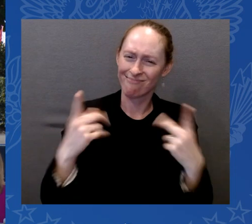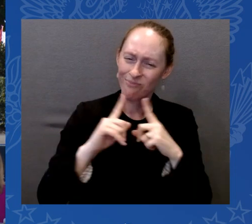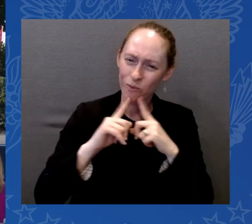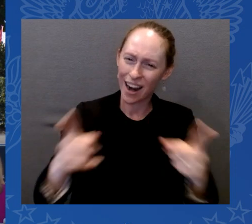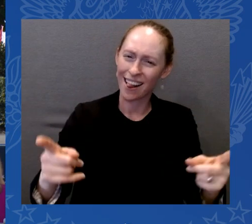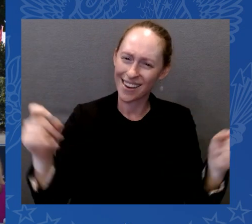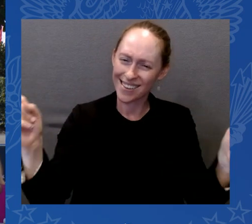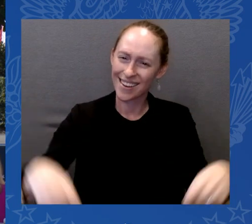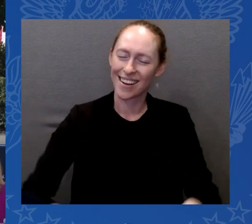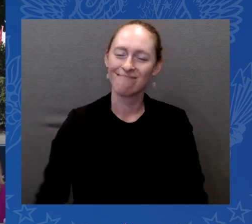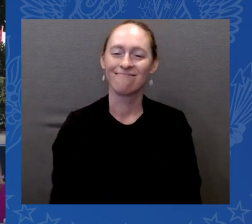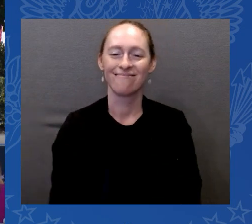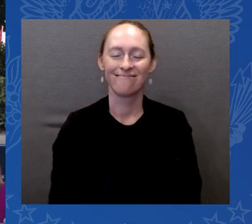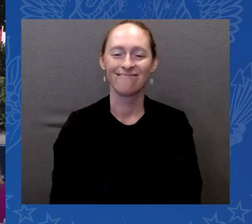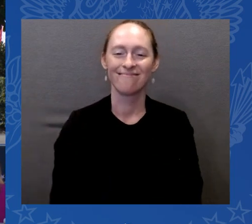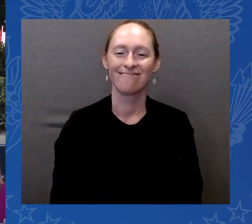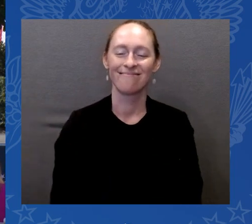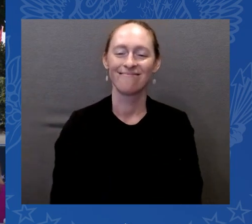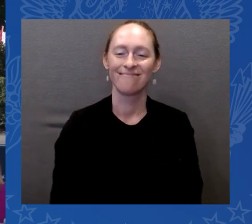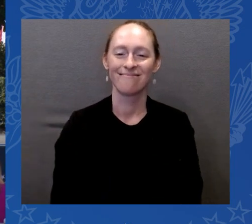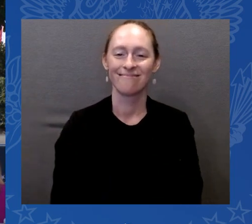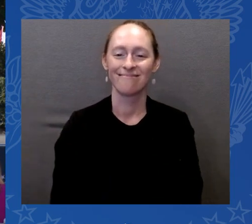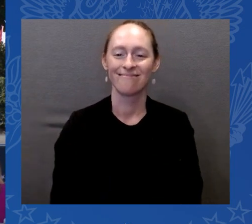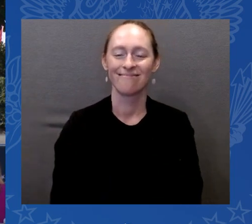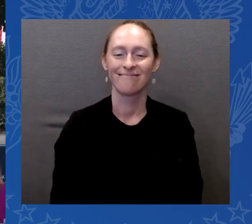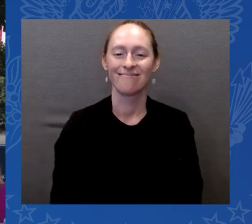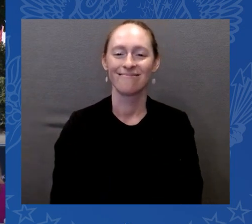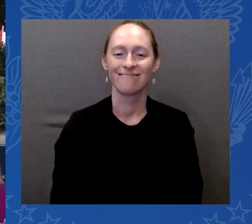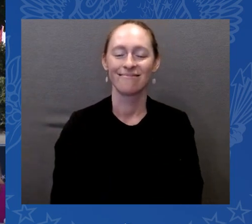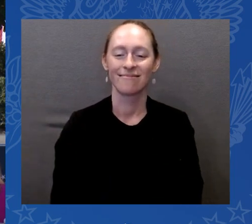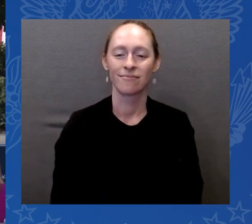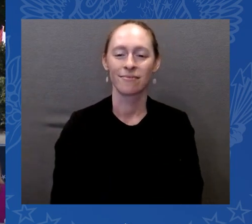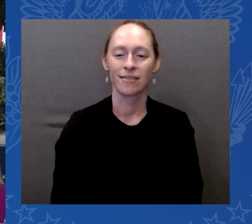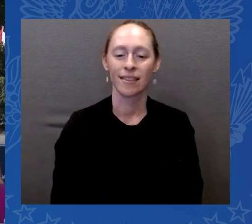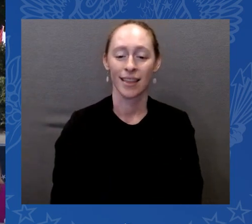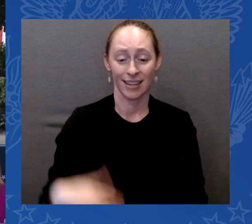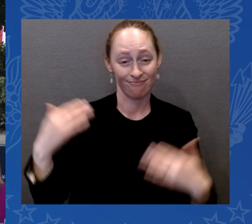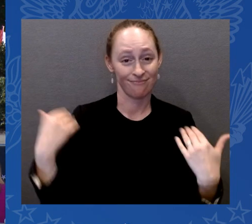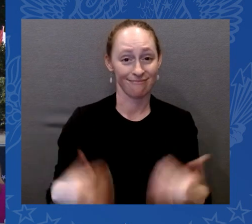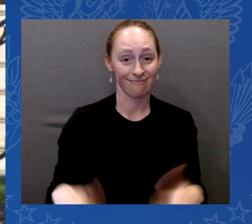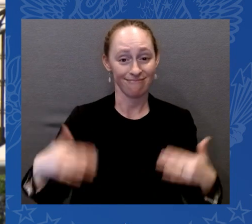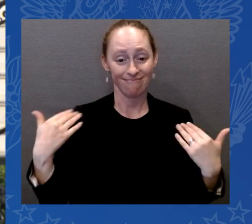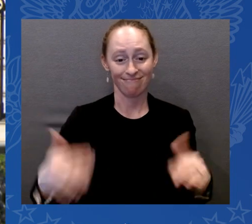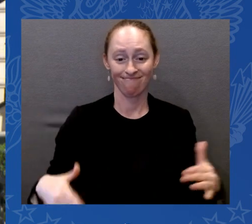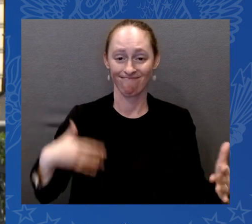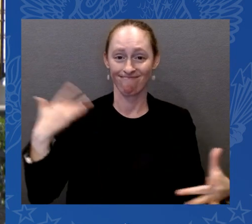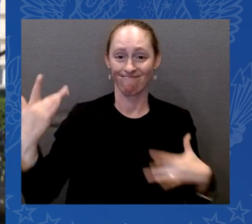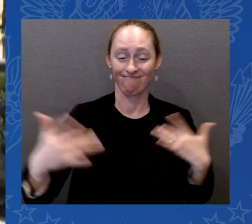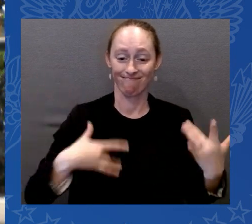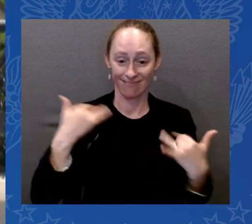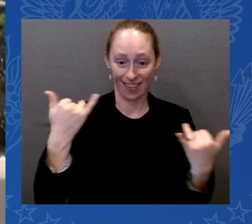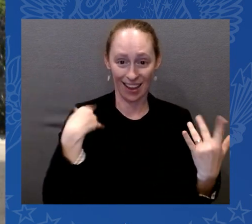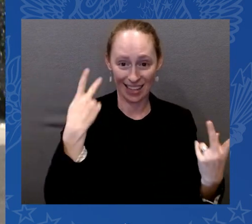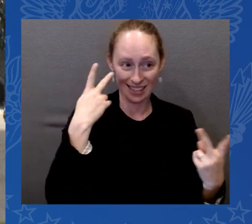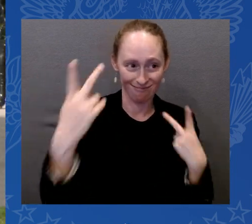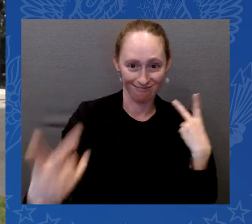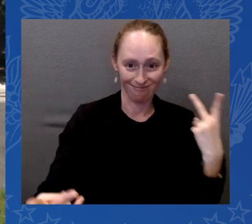This is the extraordinary story being written today in America by this administration -- as I step all over my coat. (Steps on suit jacket.)